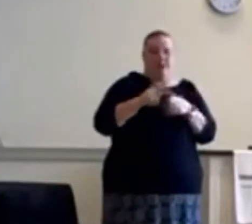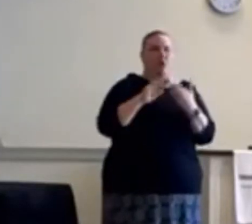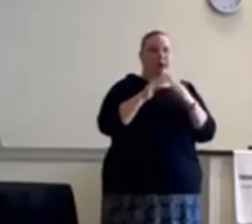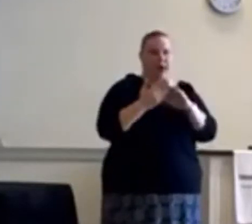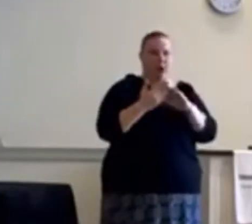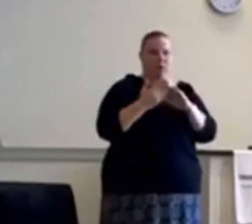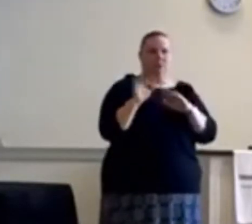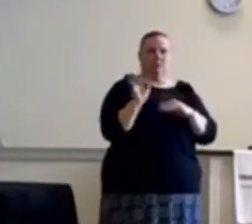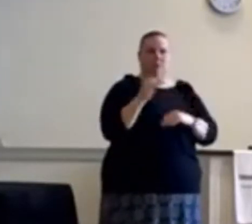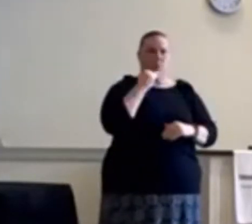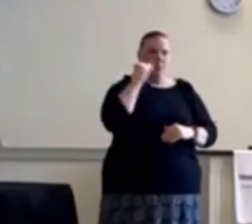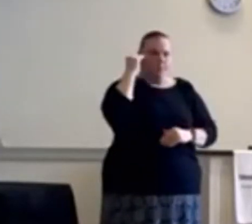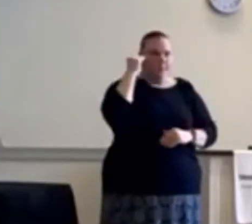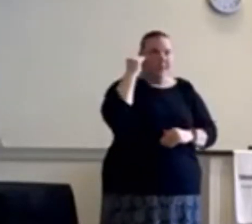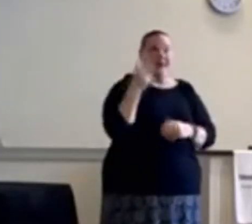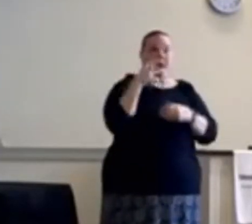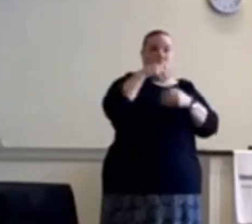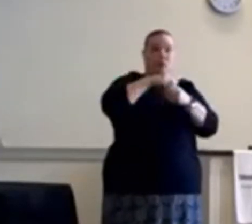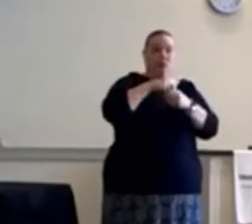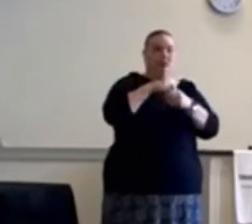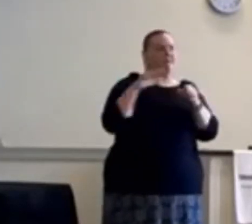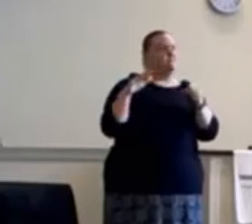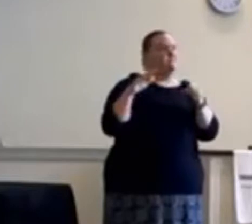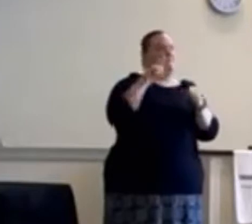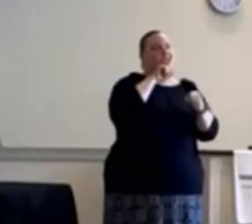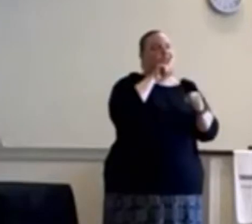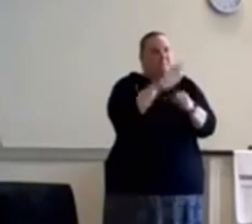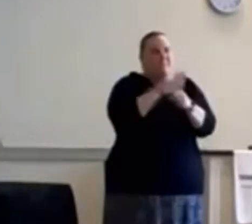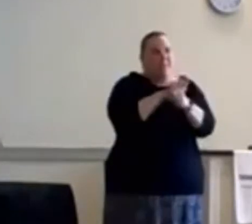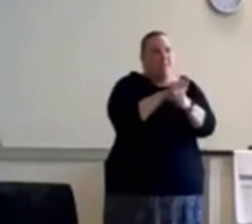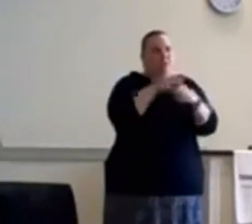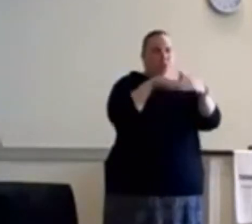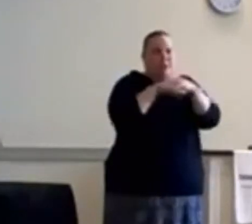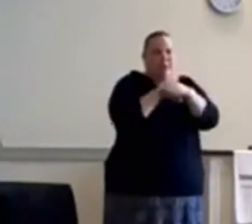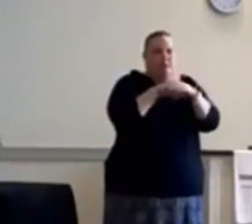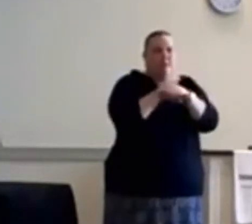includes maintaining a full commitment to equal access inclusion and